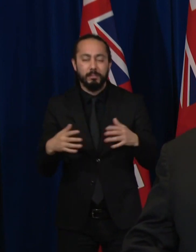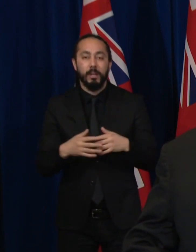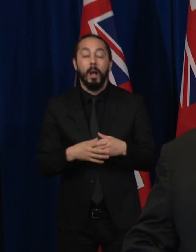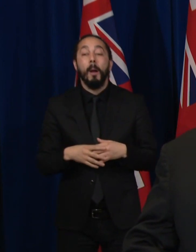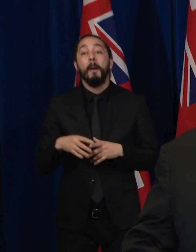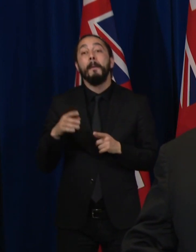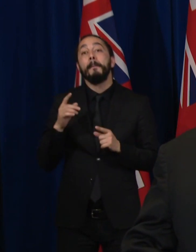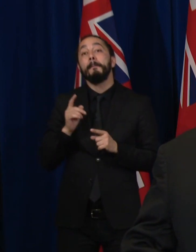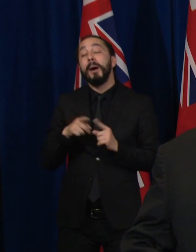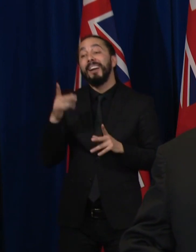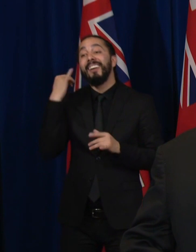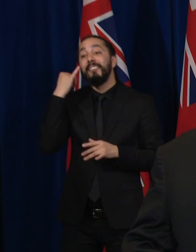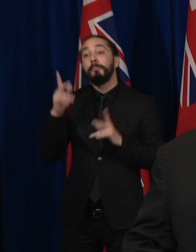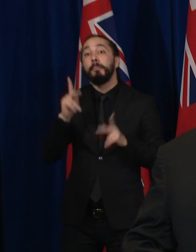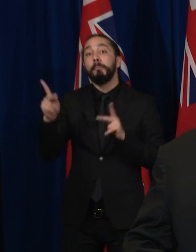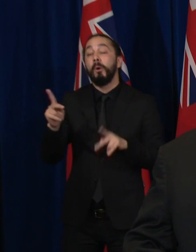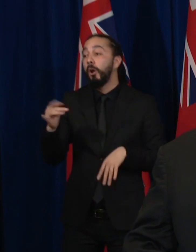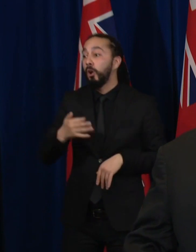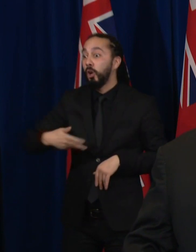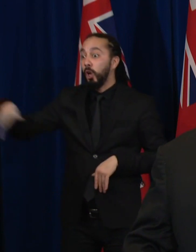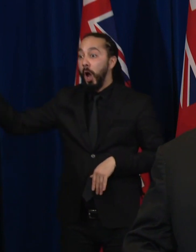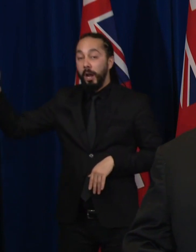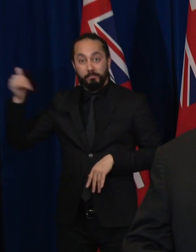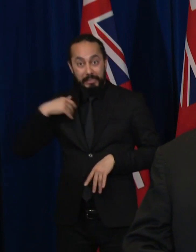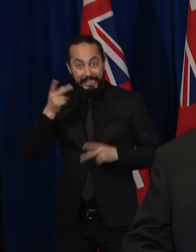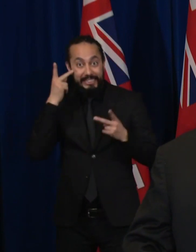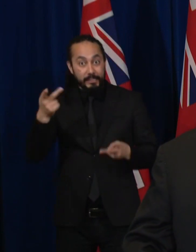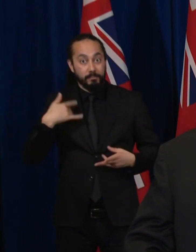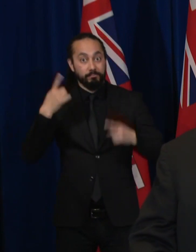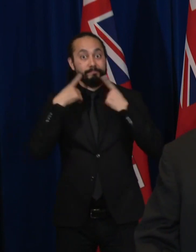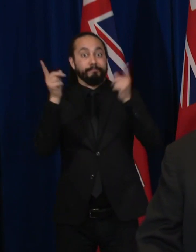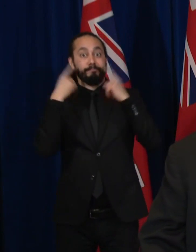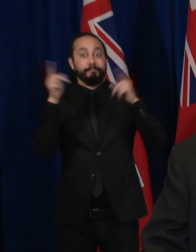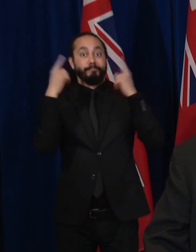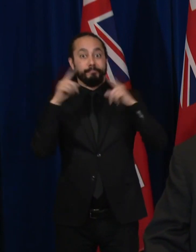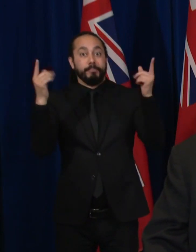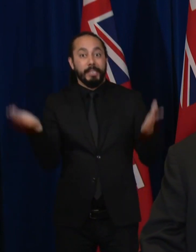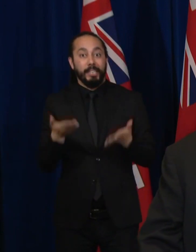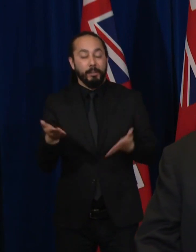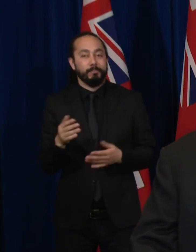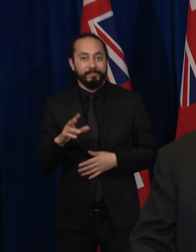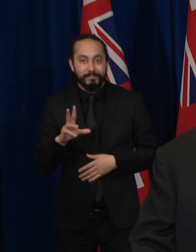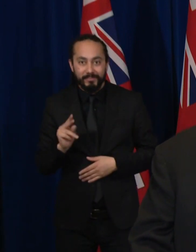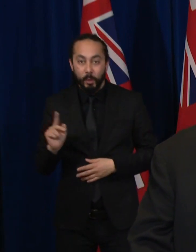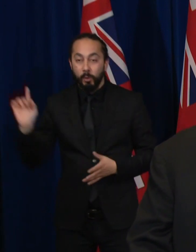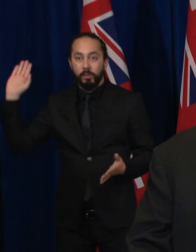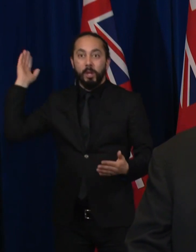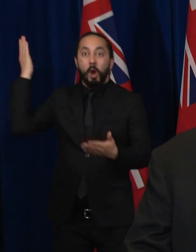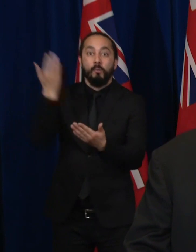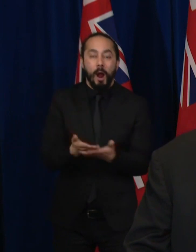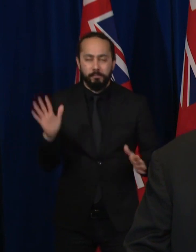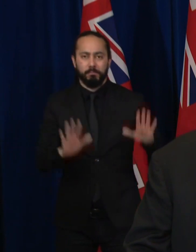When people are away, Rob, they may not be able to hear the news, what's happening here in Toronto, and when they come back home